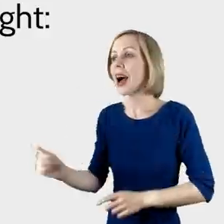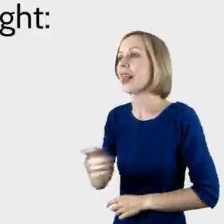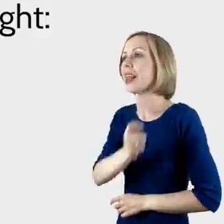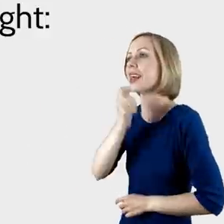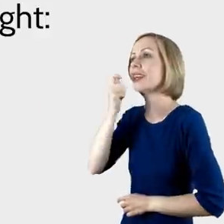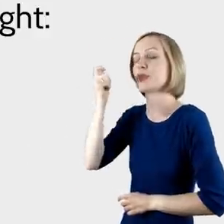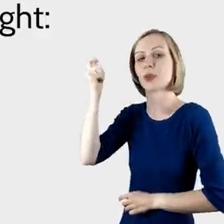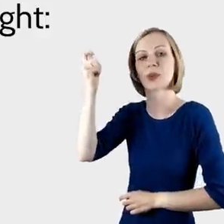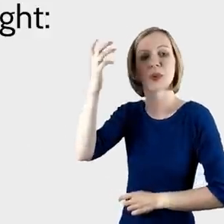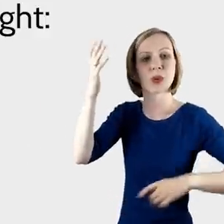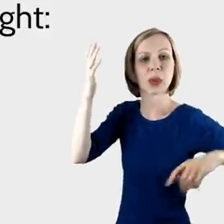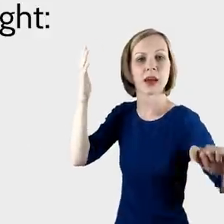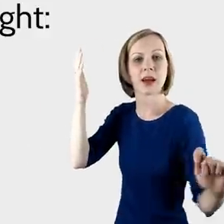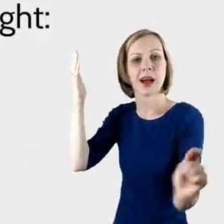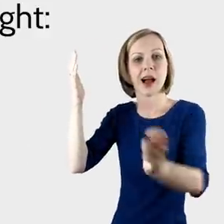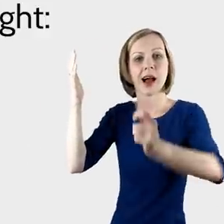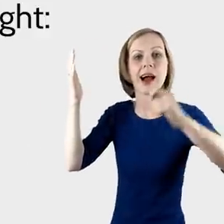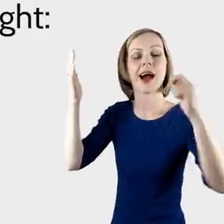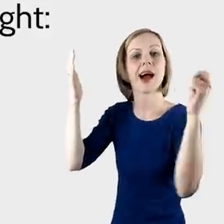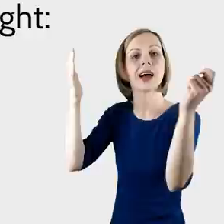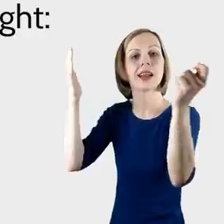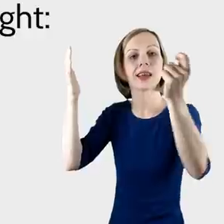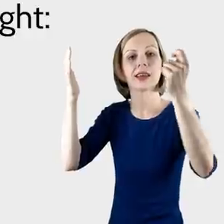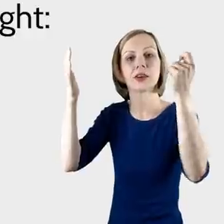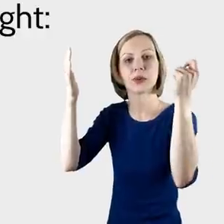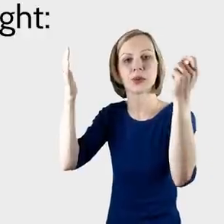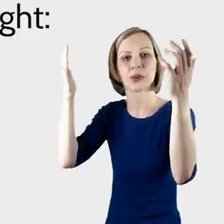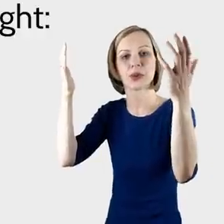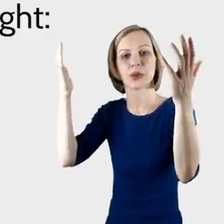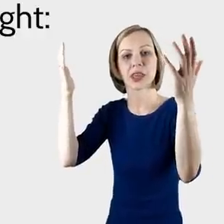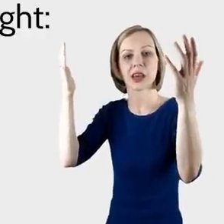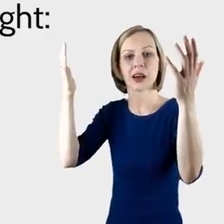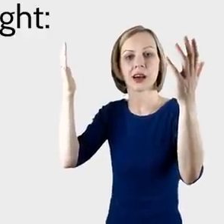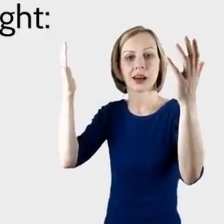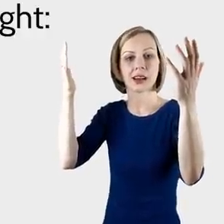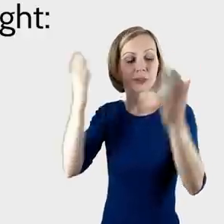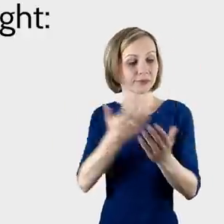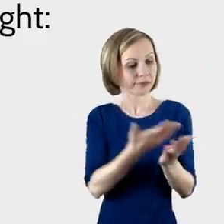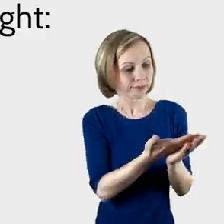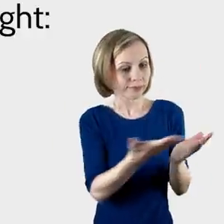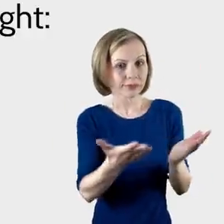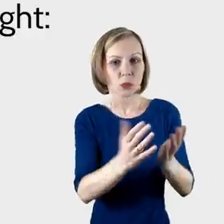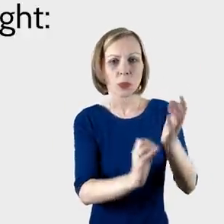Alleluia, alleluia